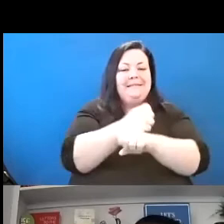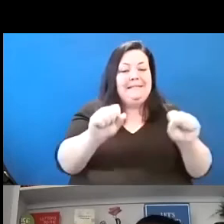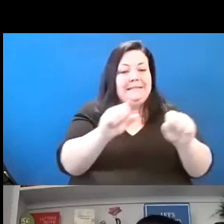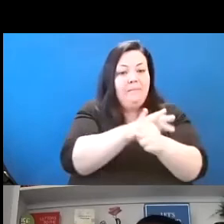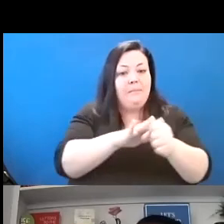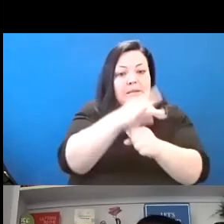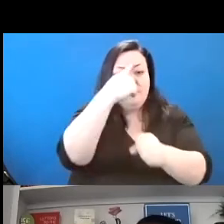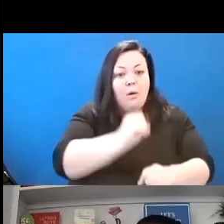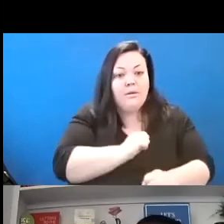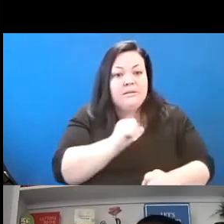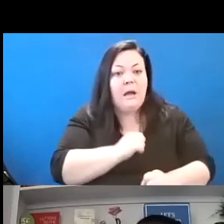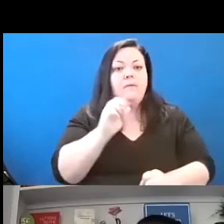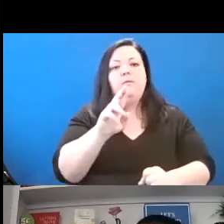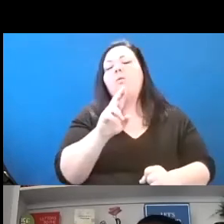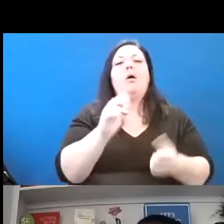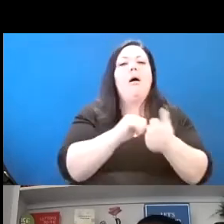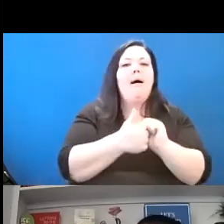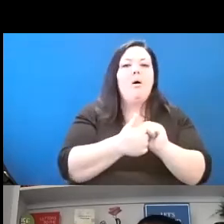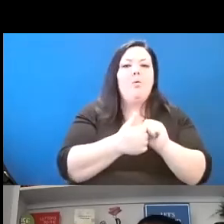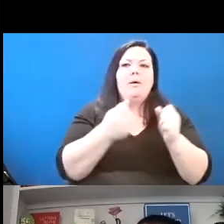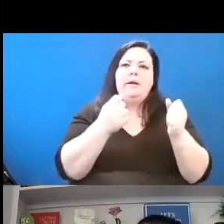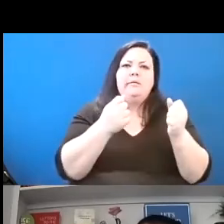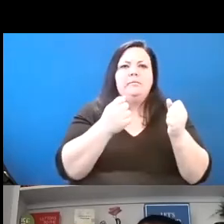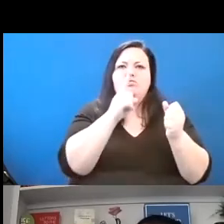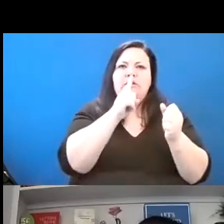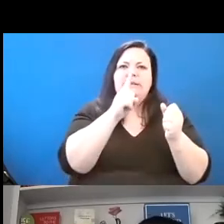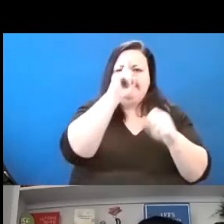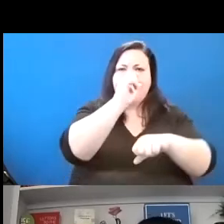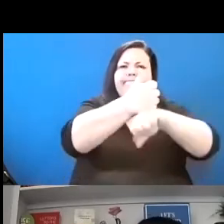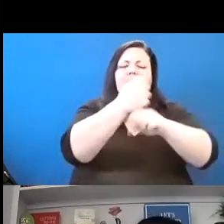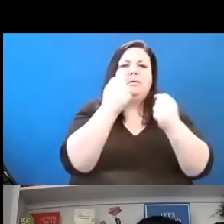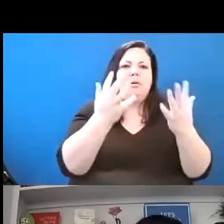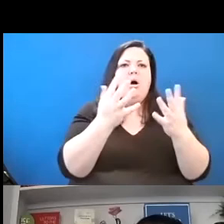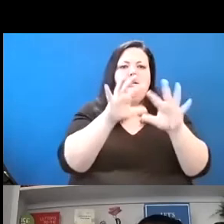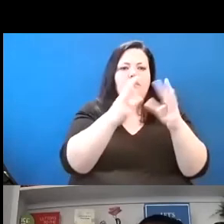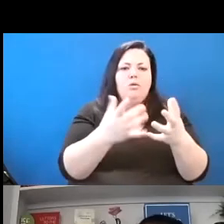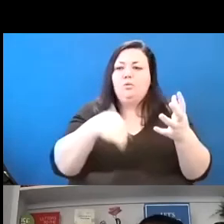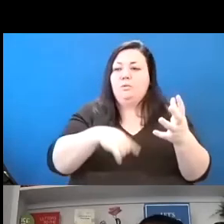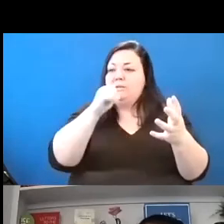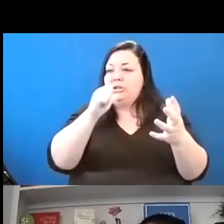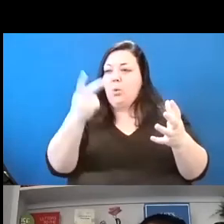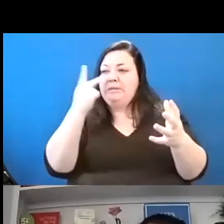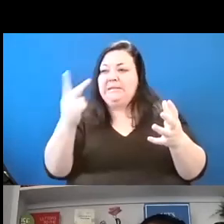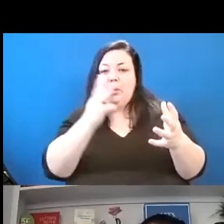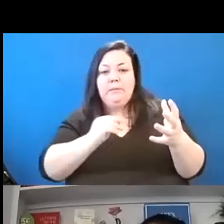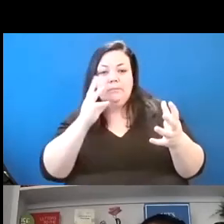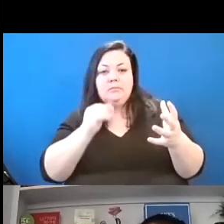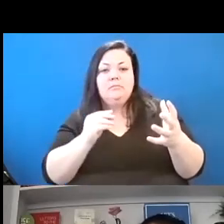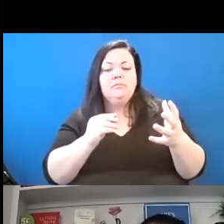um a lot of worlds that we don't get to see right um in this space you see derek talking